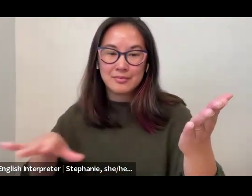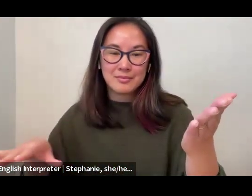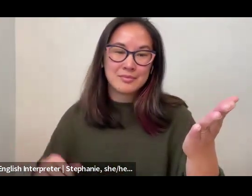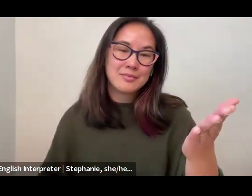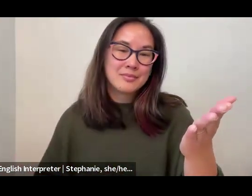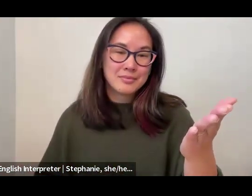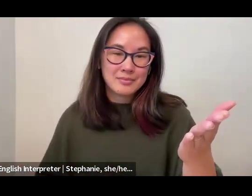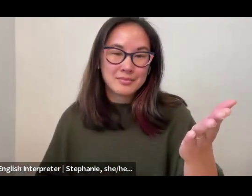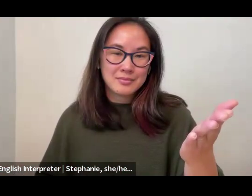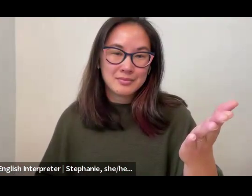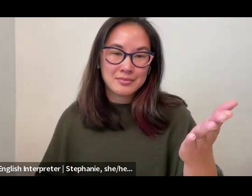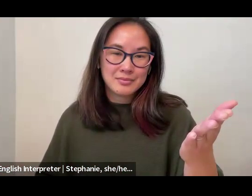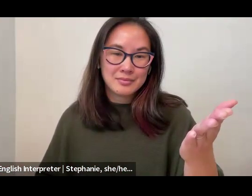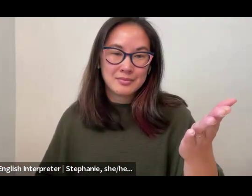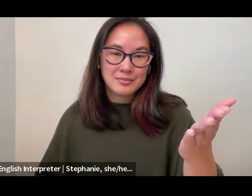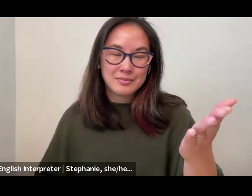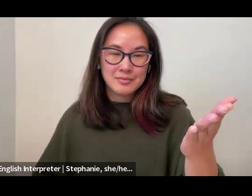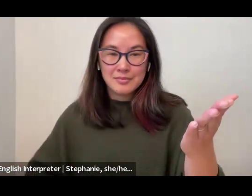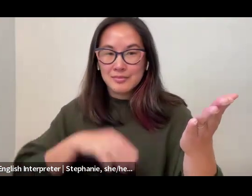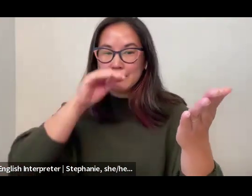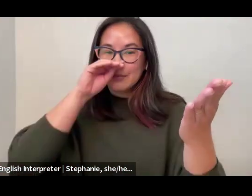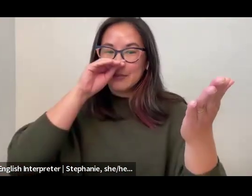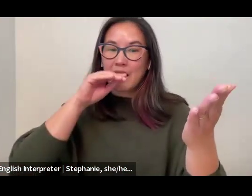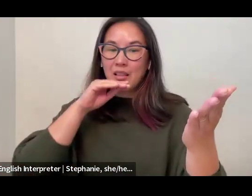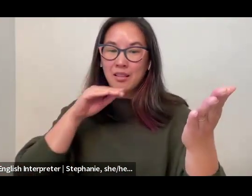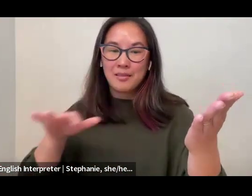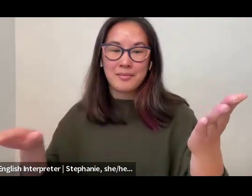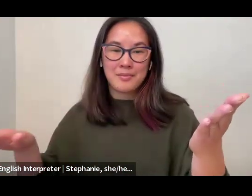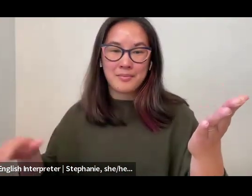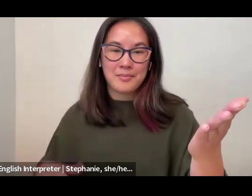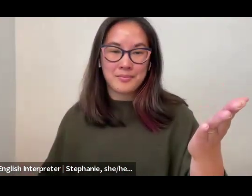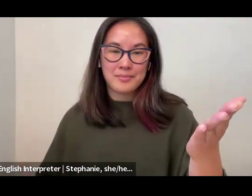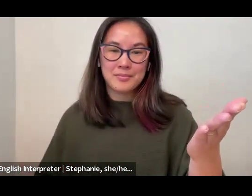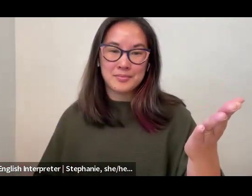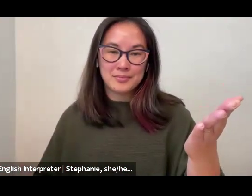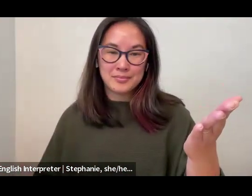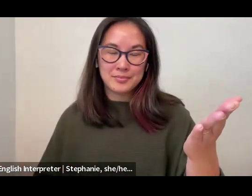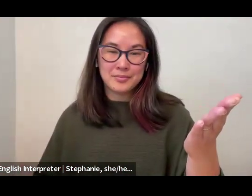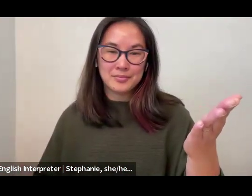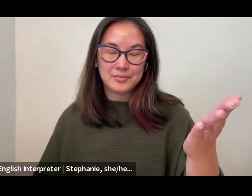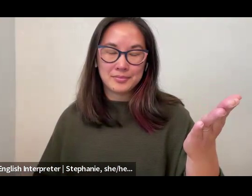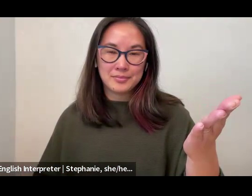If you're feeling good, two more times. In and out.